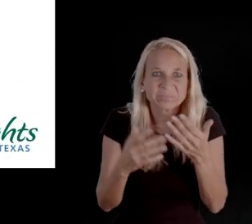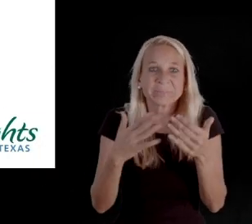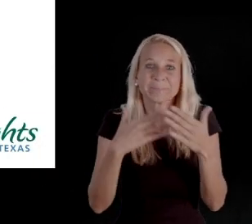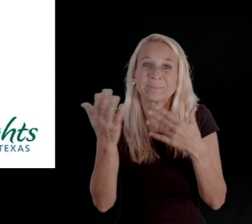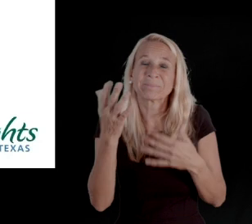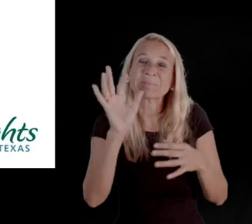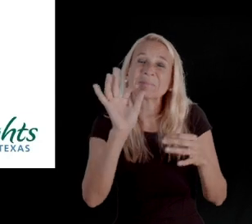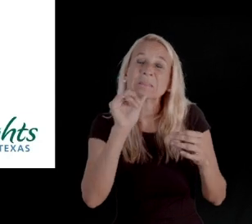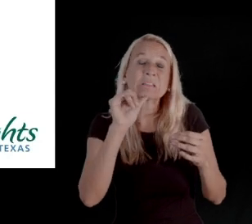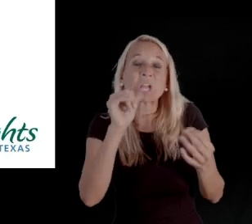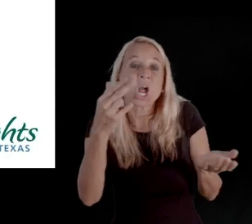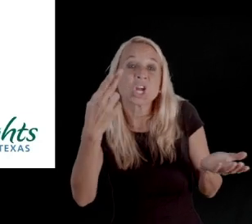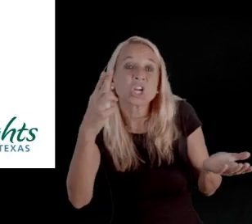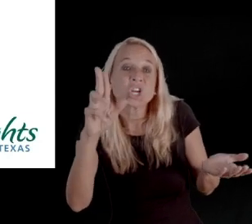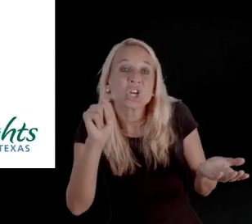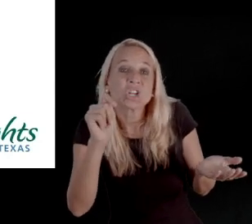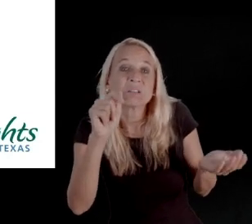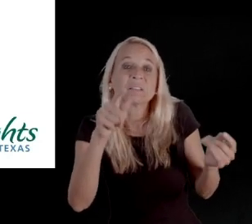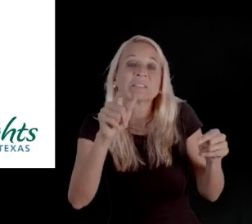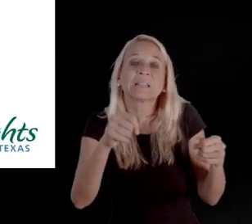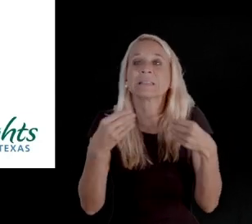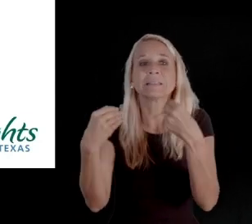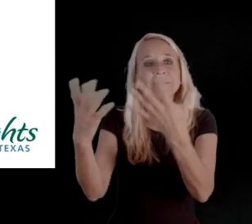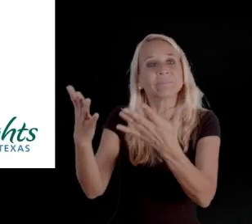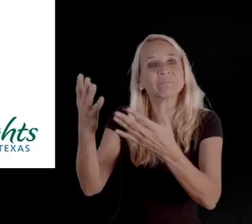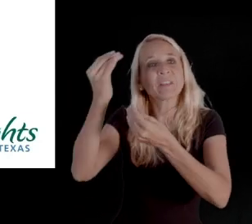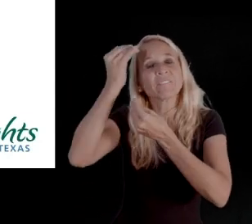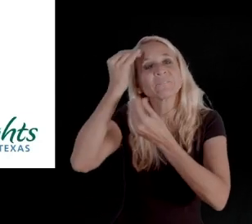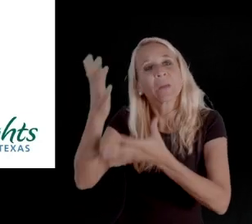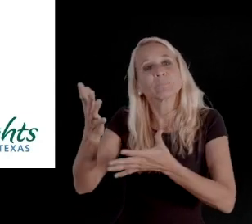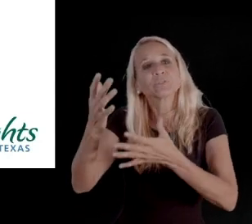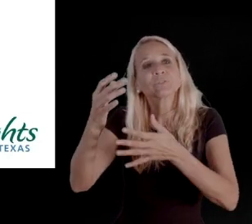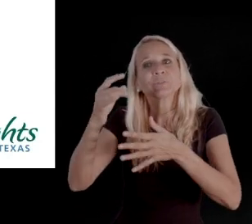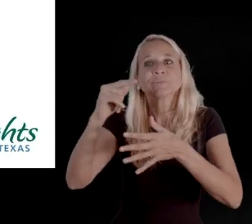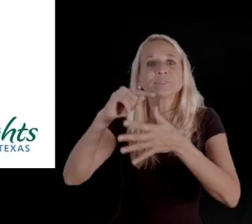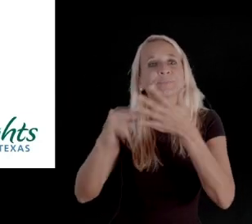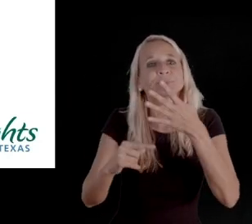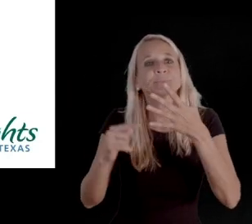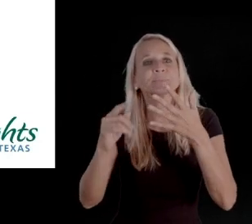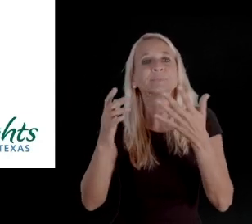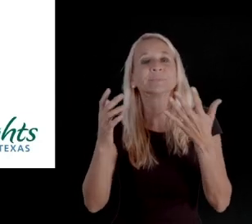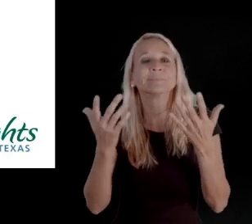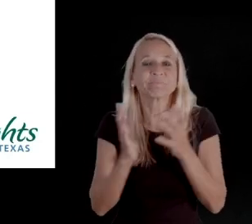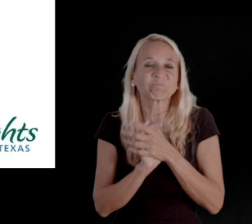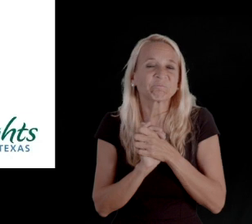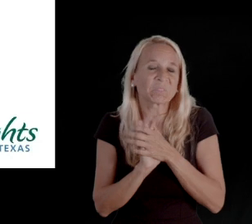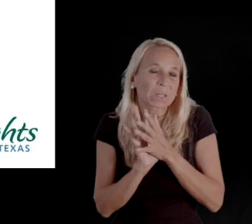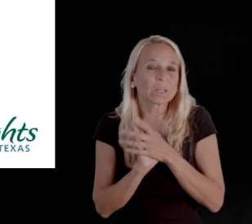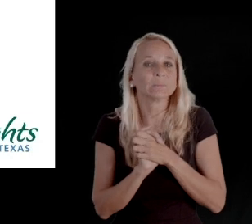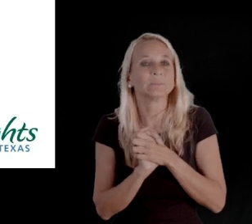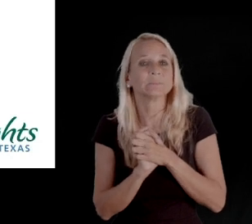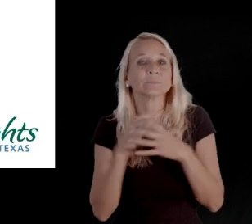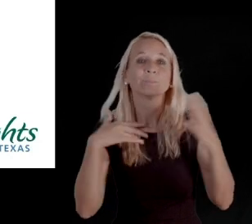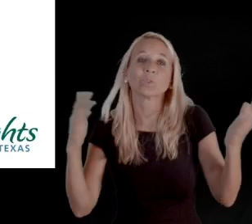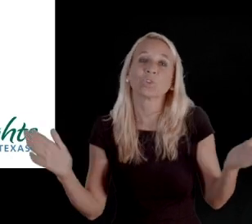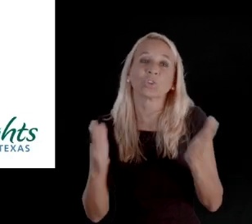Although we find that it doesn't hurt to provide information and we encourage most families to provide more information